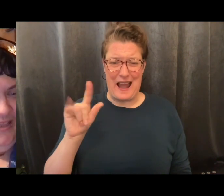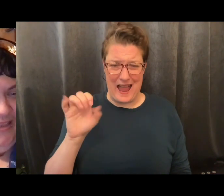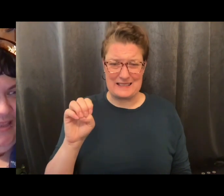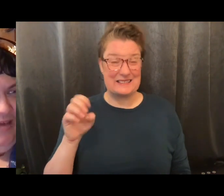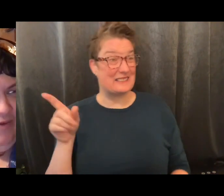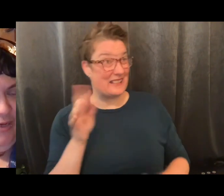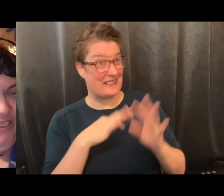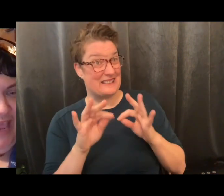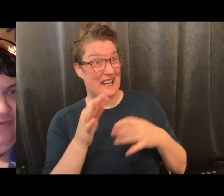Melissa: No.